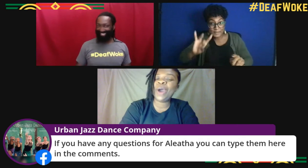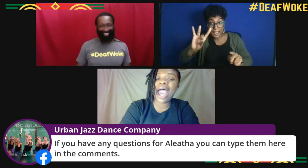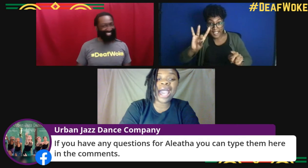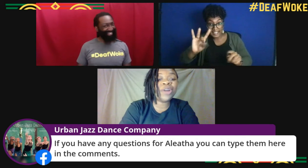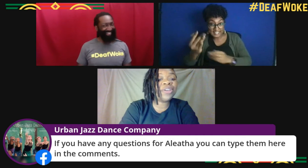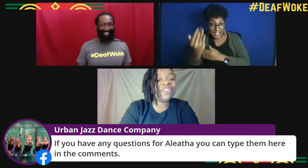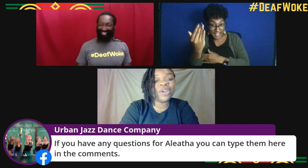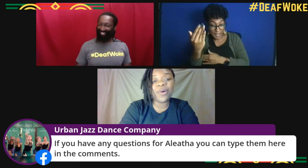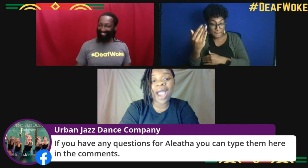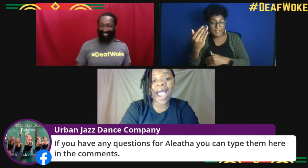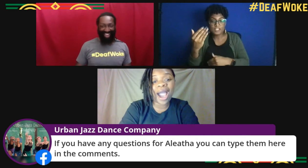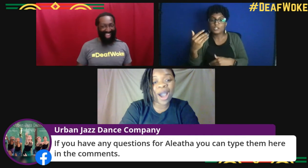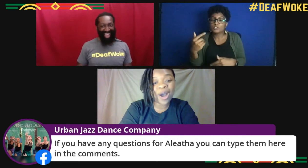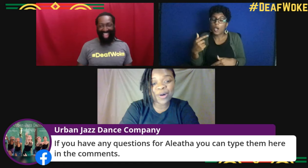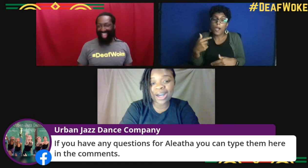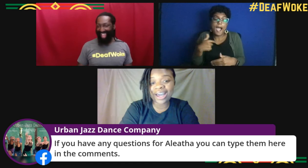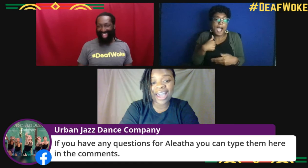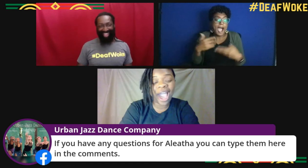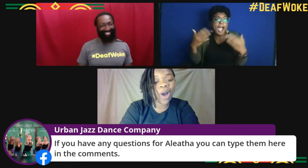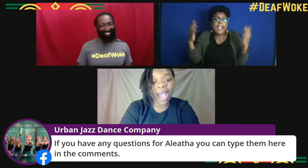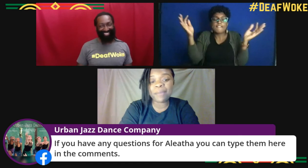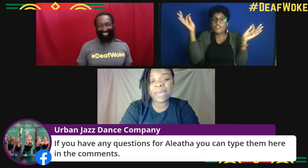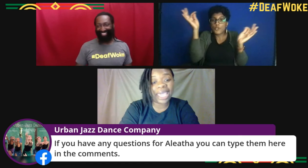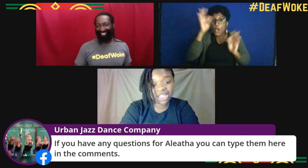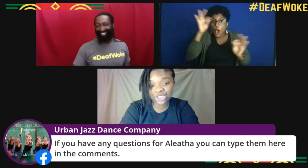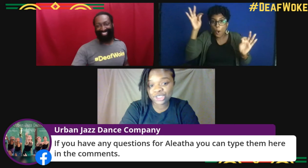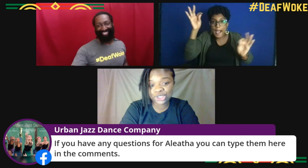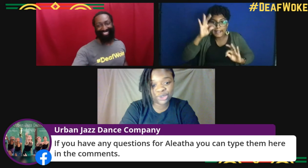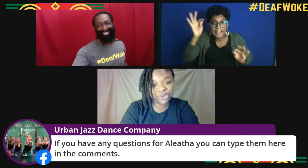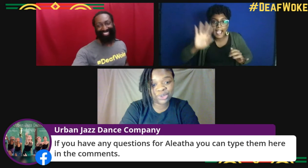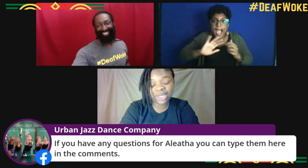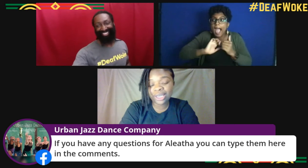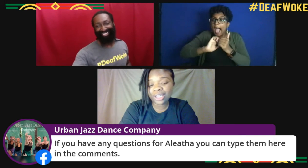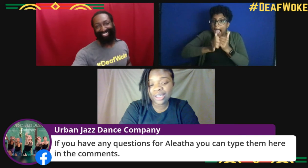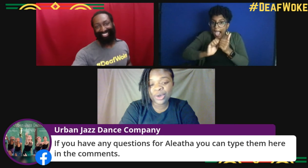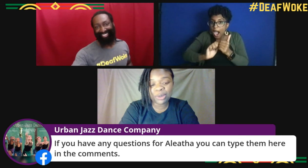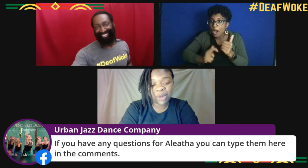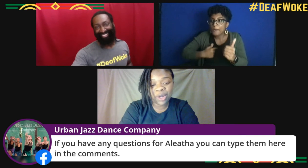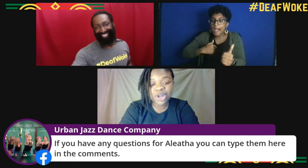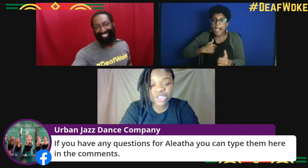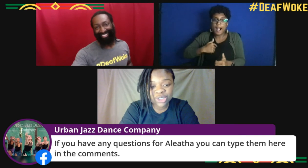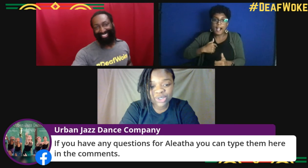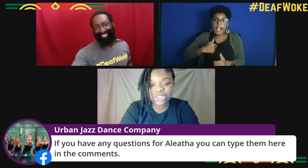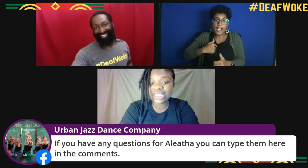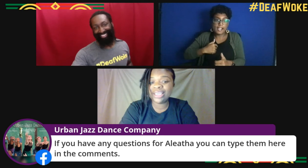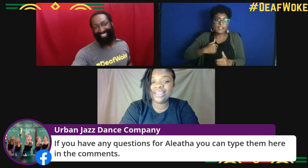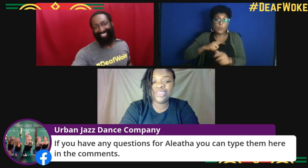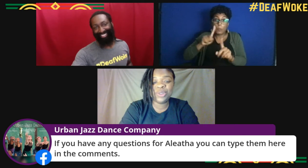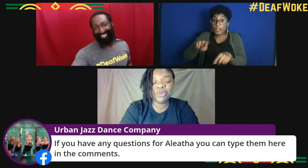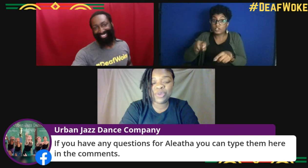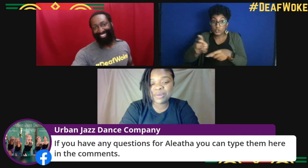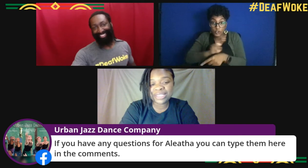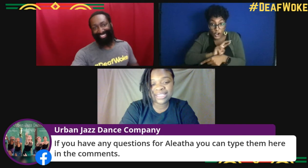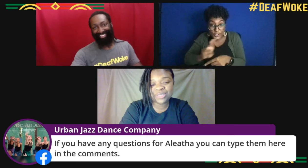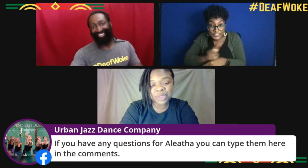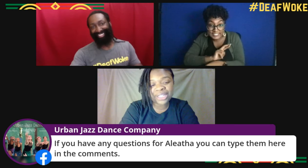so I don't even know how I managed to go to my rehearsals and do the performances,